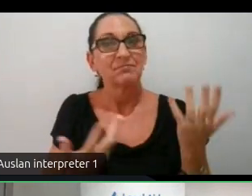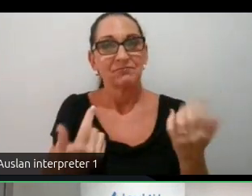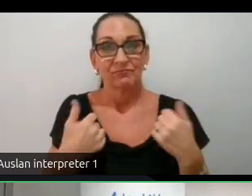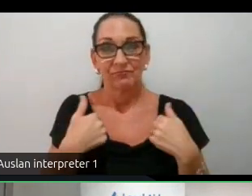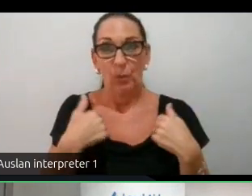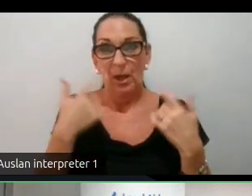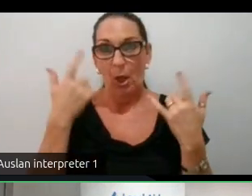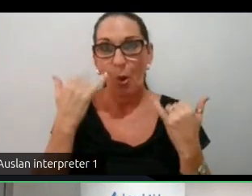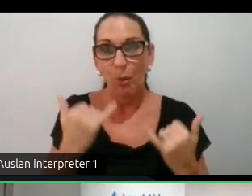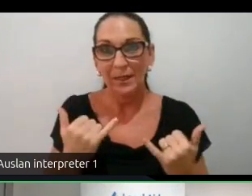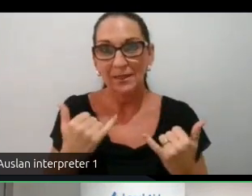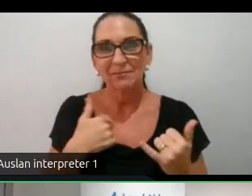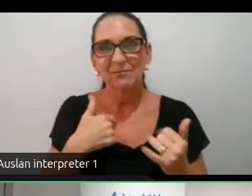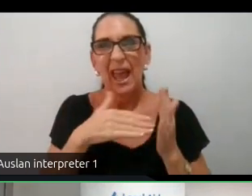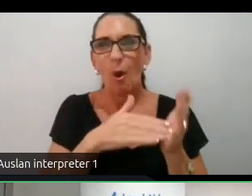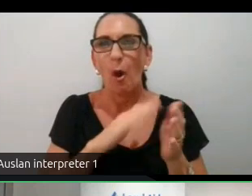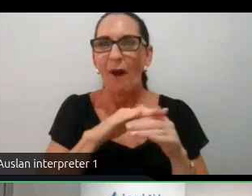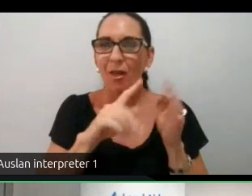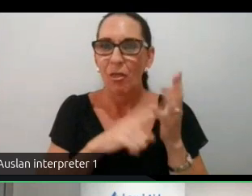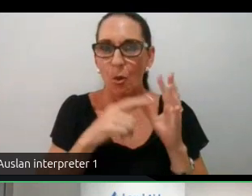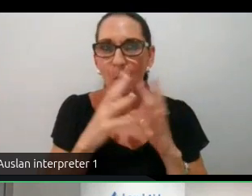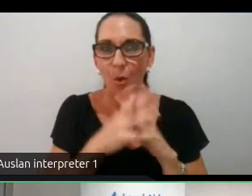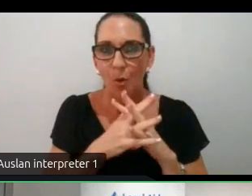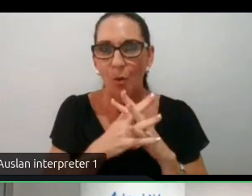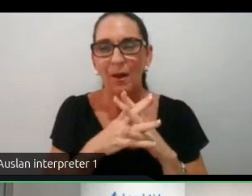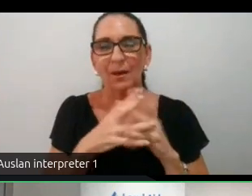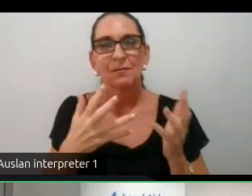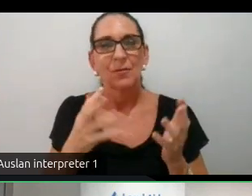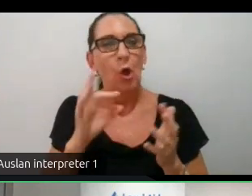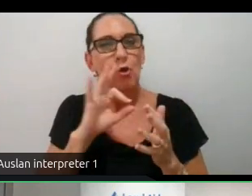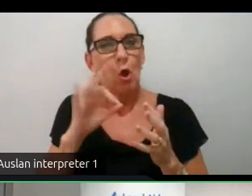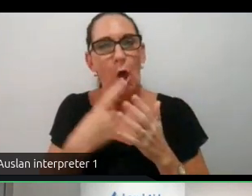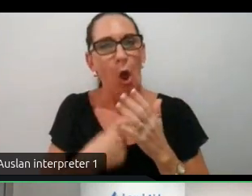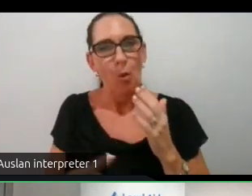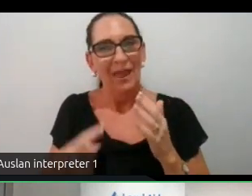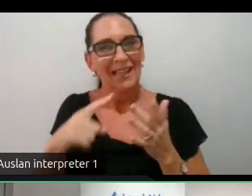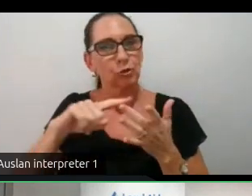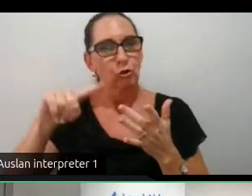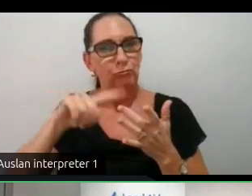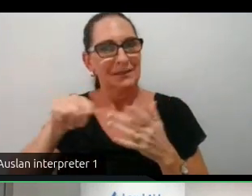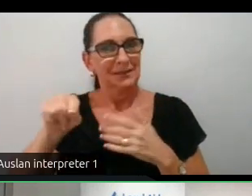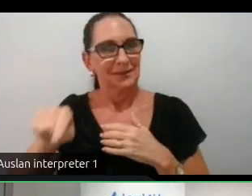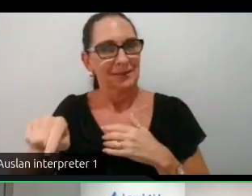we're lawyers. We help with the law stuff. And like you say, it's not just insurance. So, some